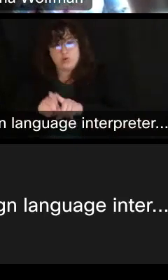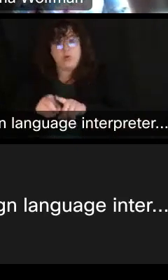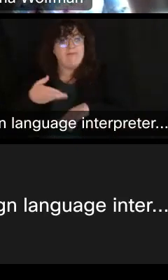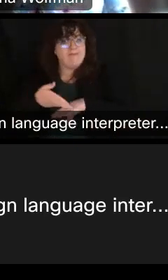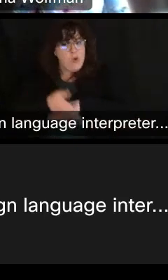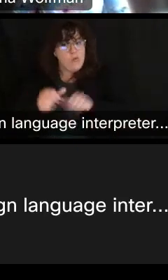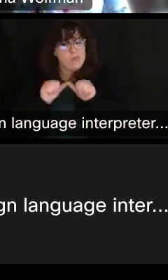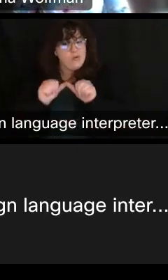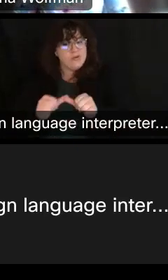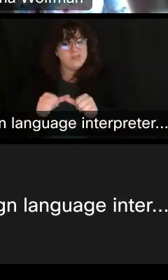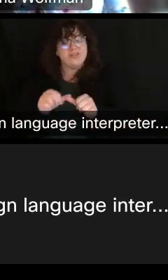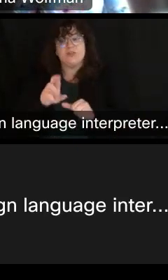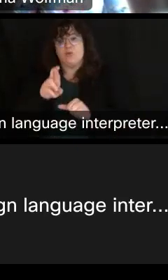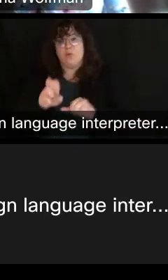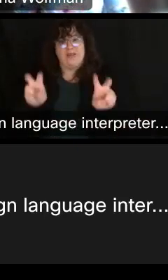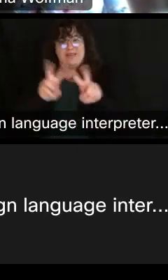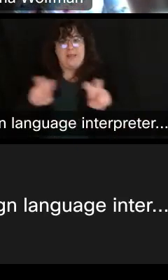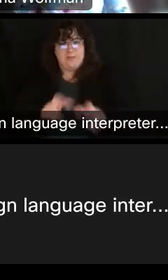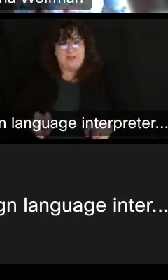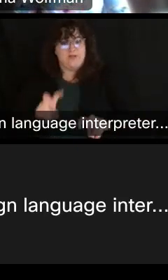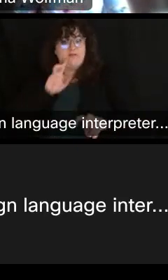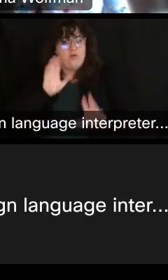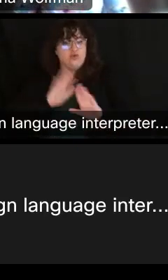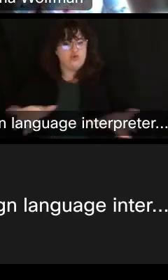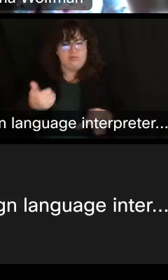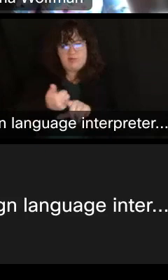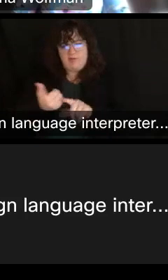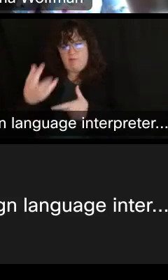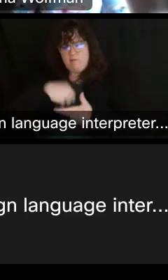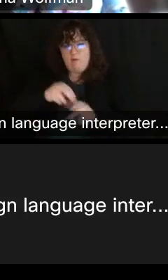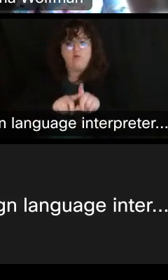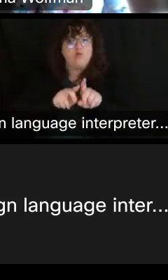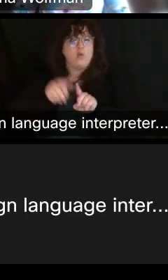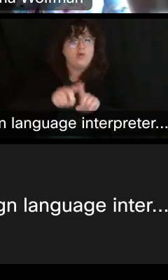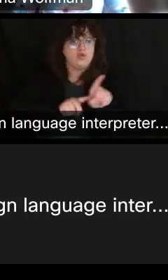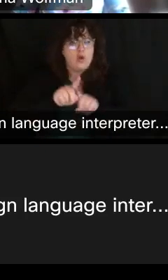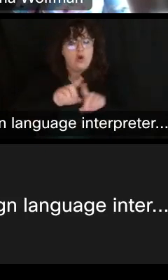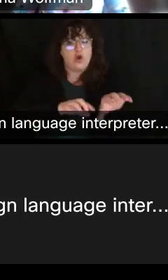children who have Northstar kinship assistance or Northstar adoption assistance I think through